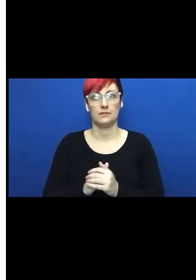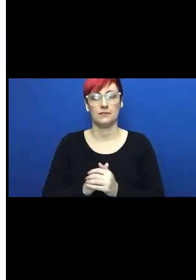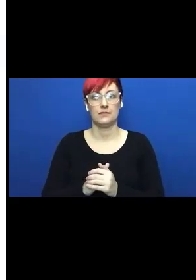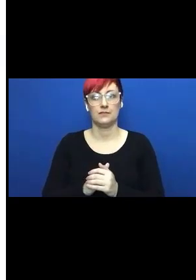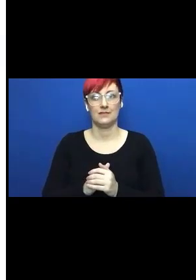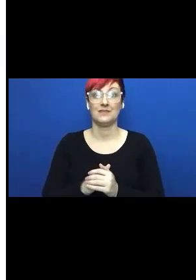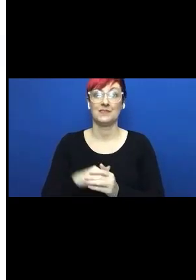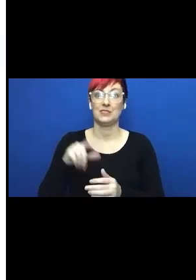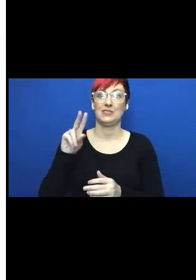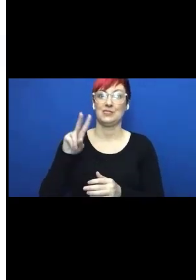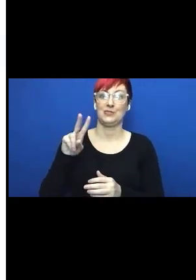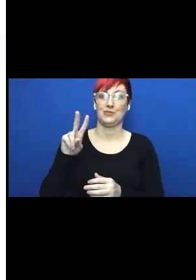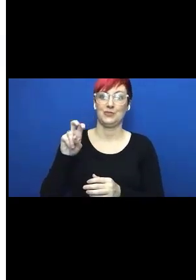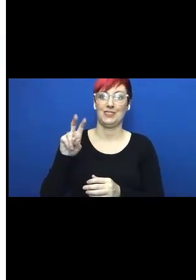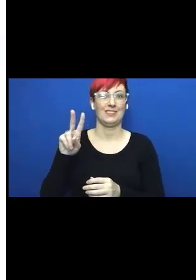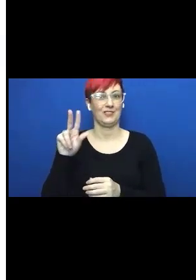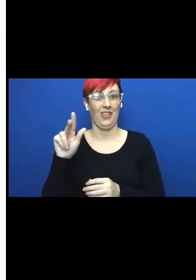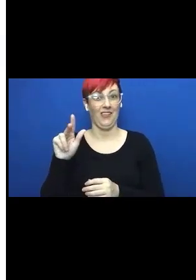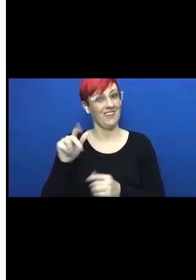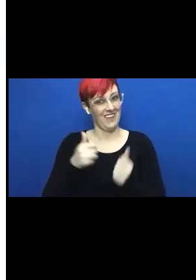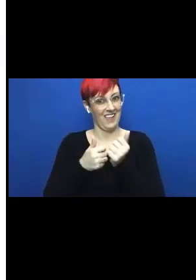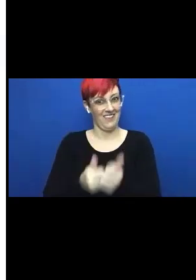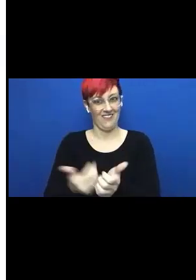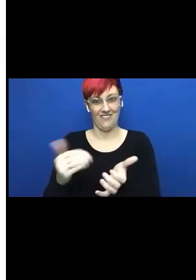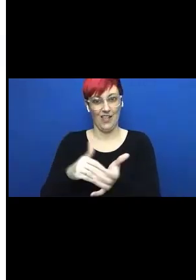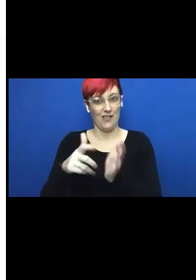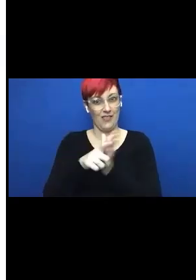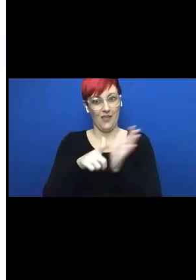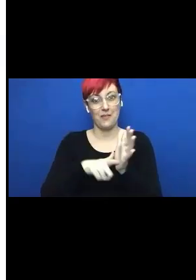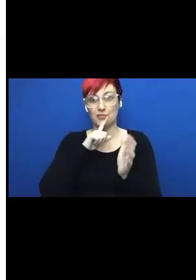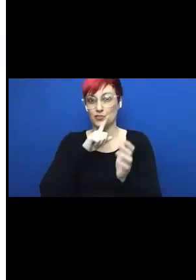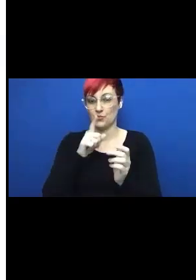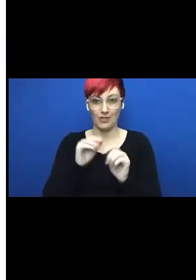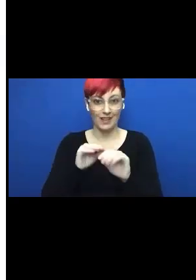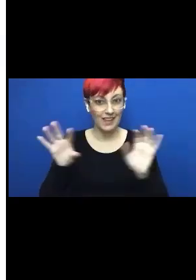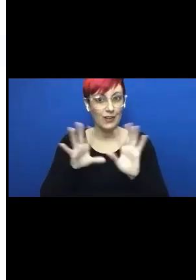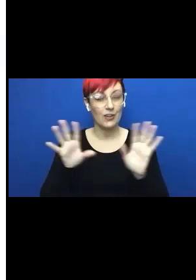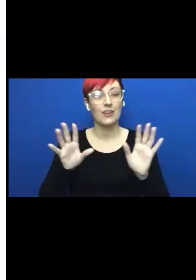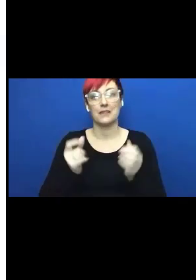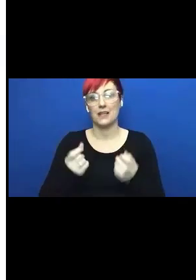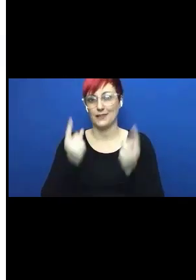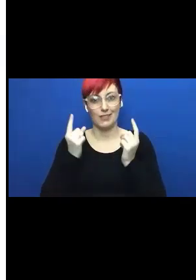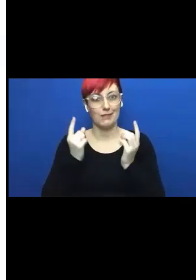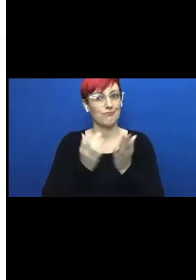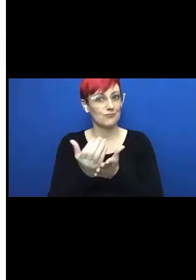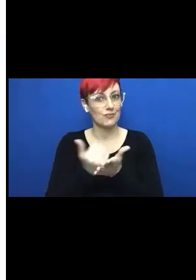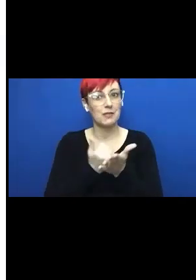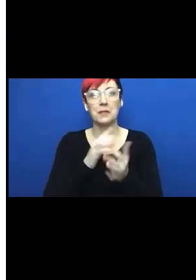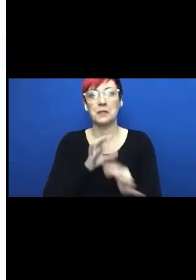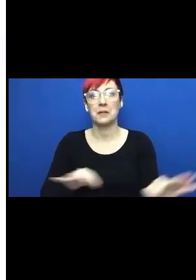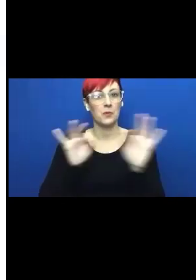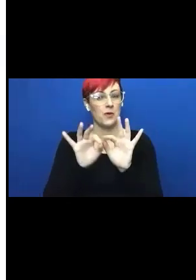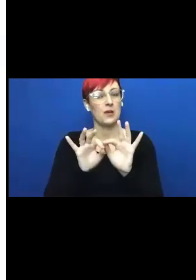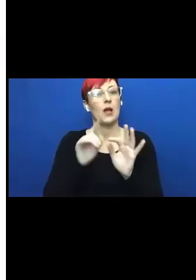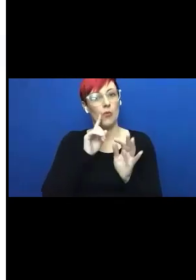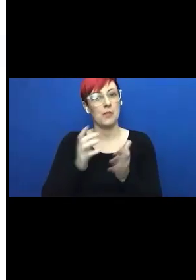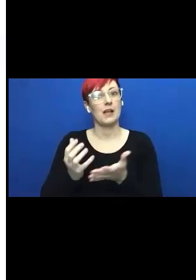So I just want to make sure that folks are very clear that we will be collecting that information